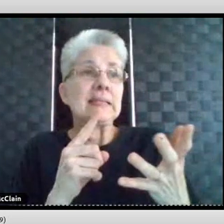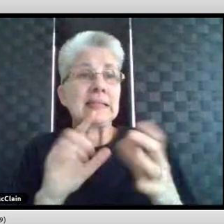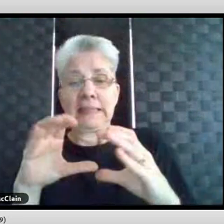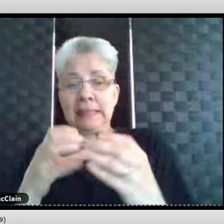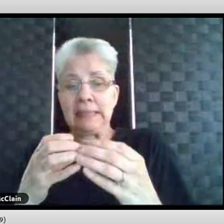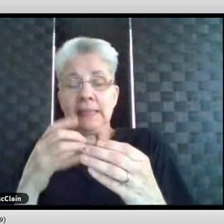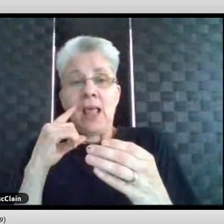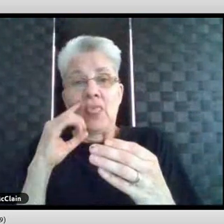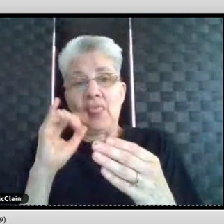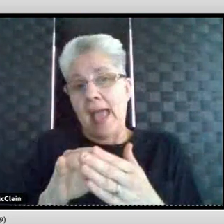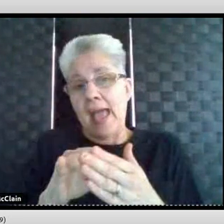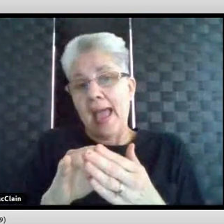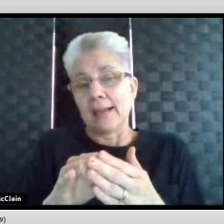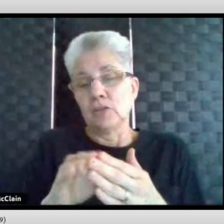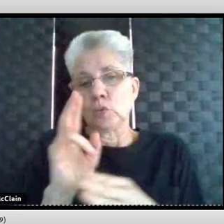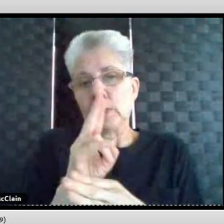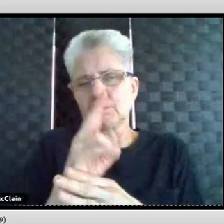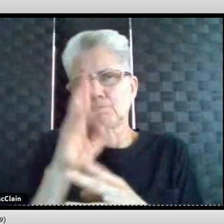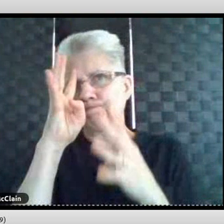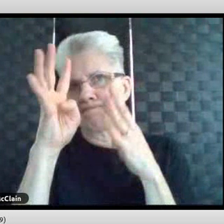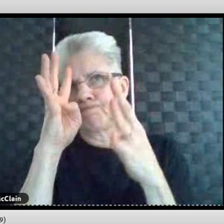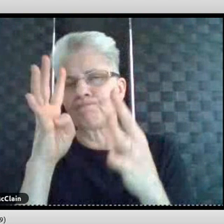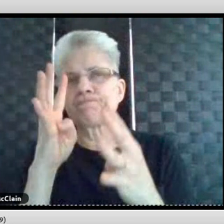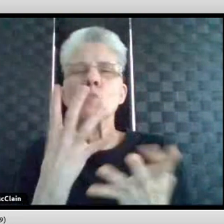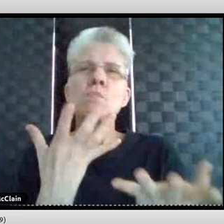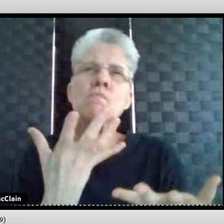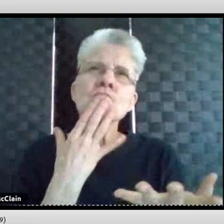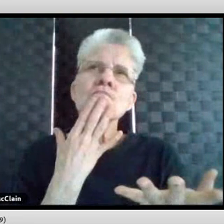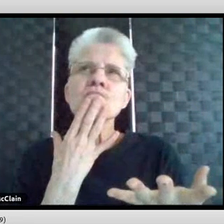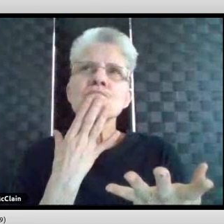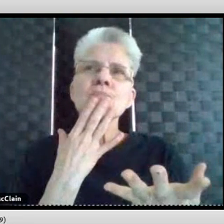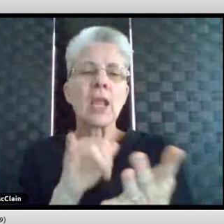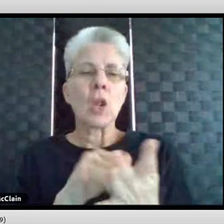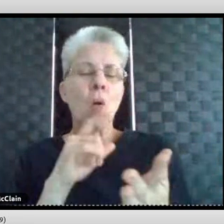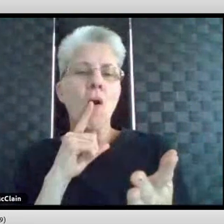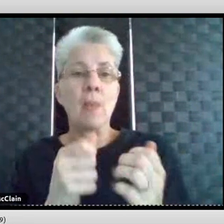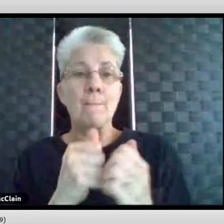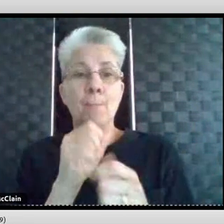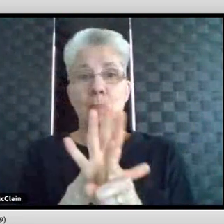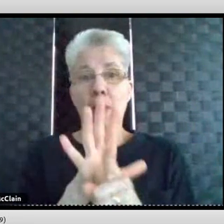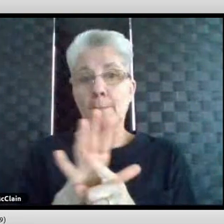within that that you can think about, "Okay, here are the most popular games,